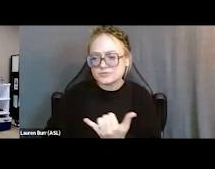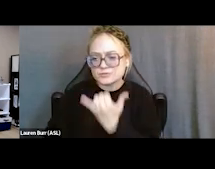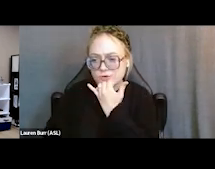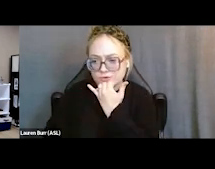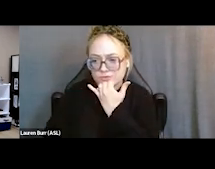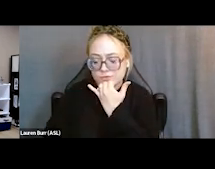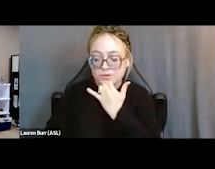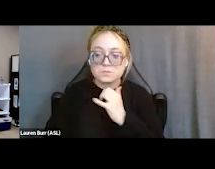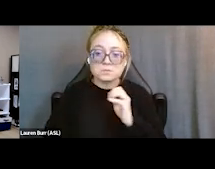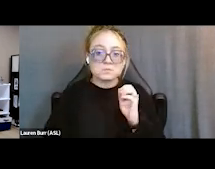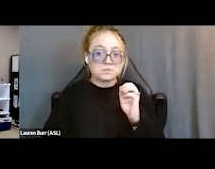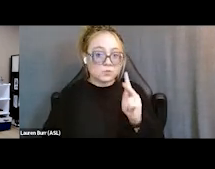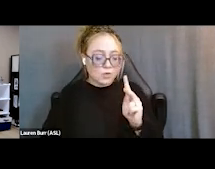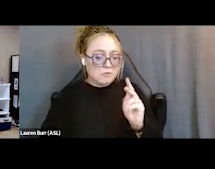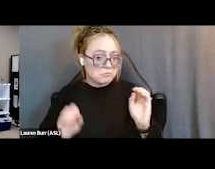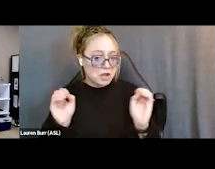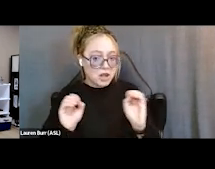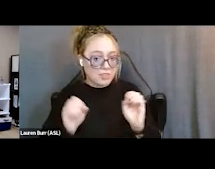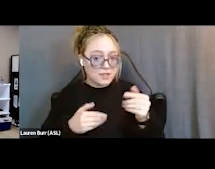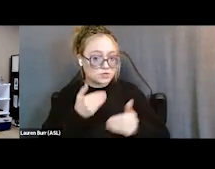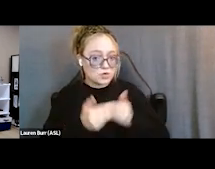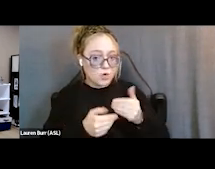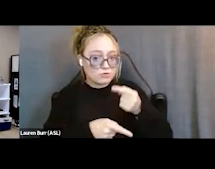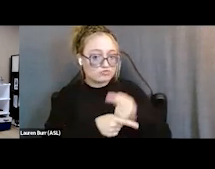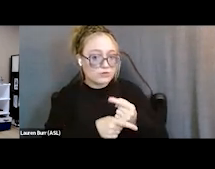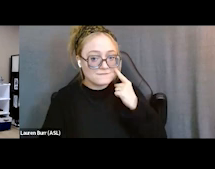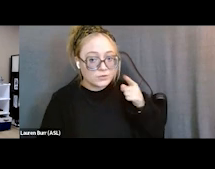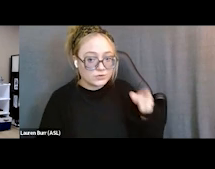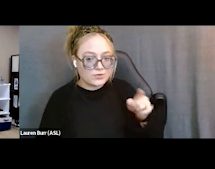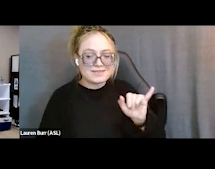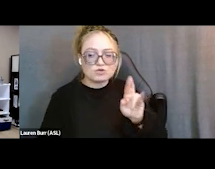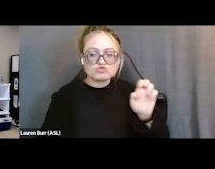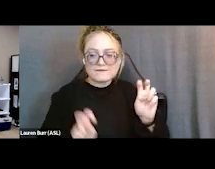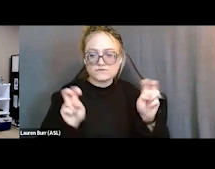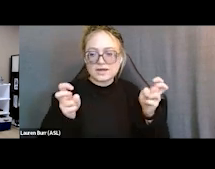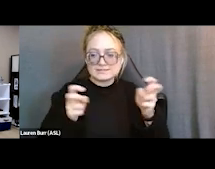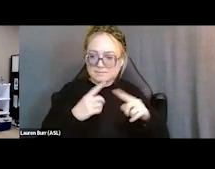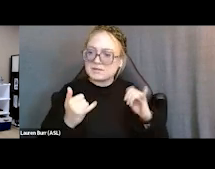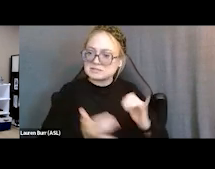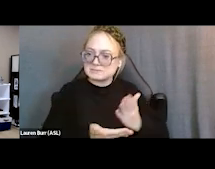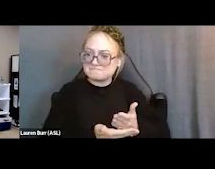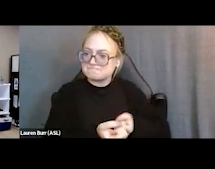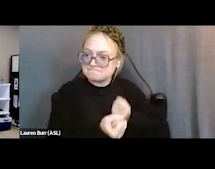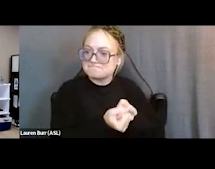You might say, "Nothing's going right for you." So that would be a rephrasing of what they said, right? But still validating. If you wanna take it a step further,